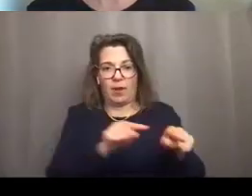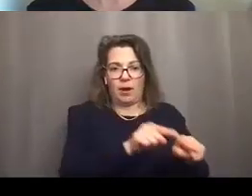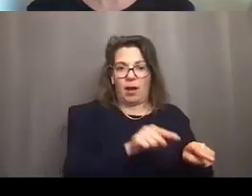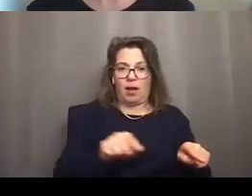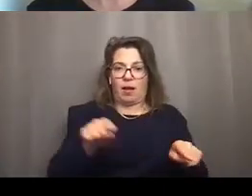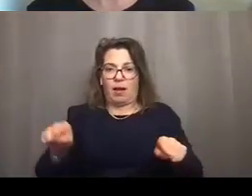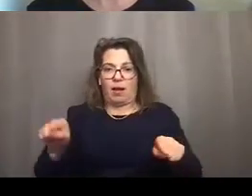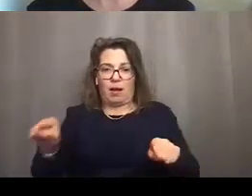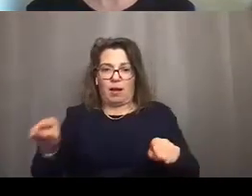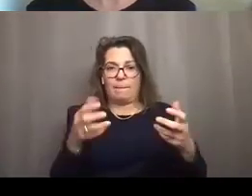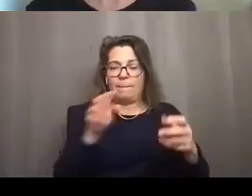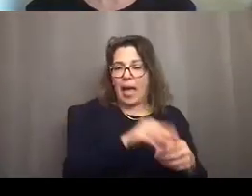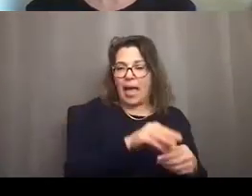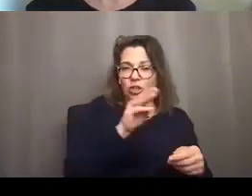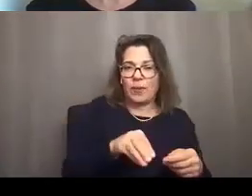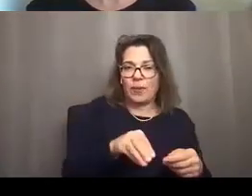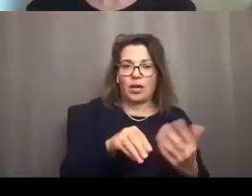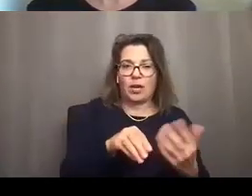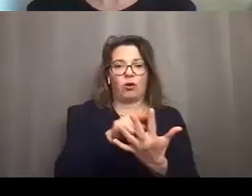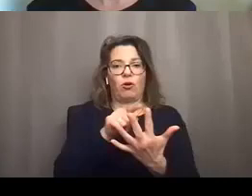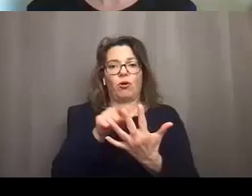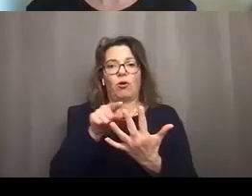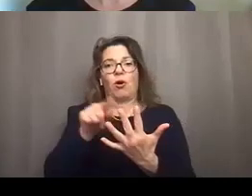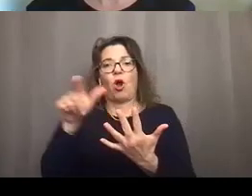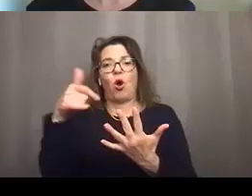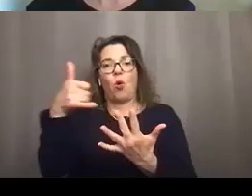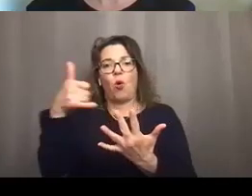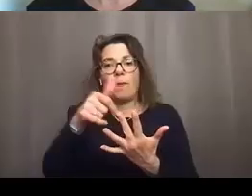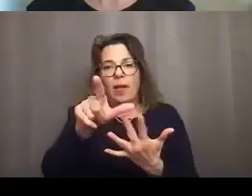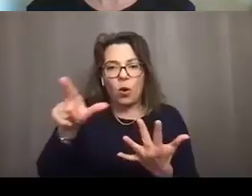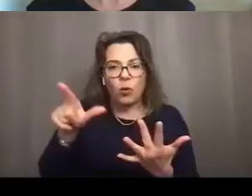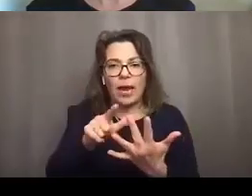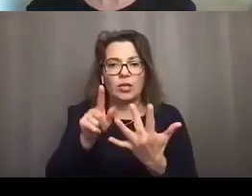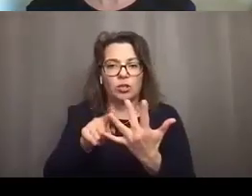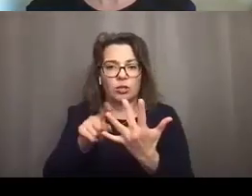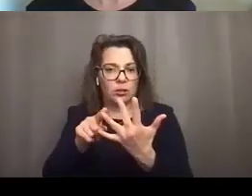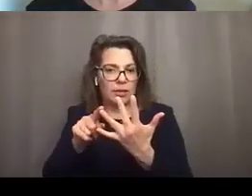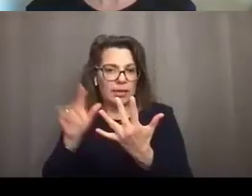There's Matchmaker, awards by location, categorical spending, and data book,